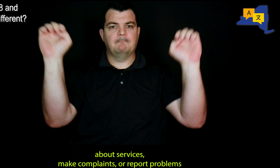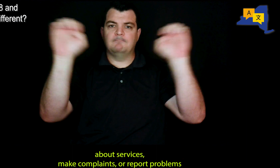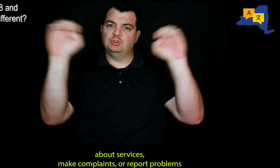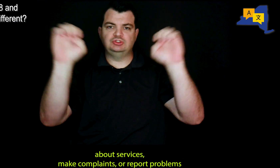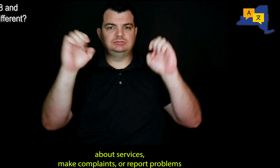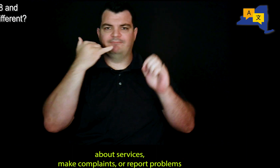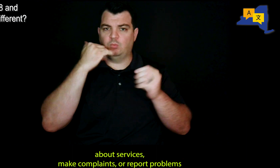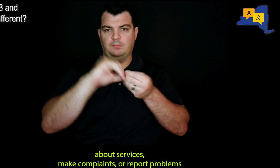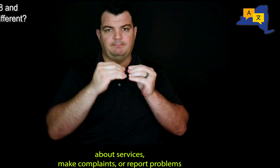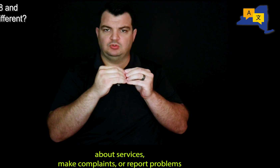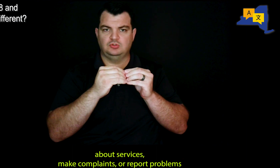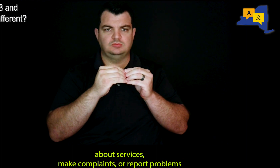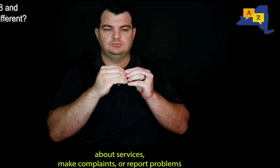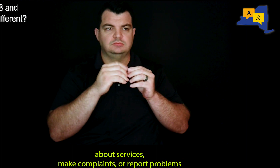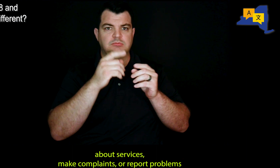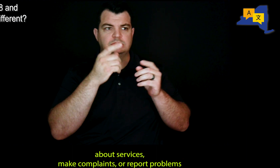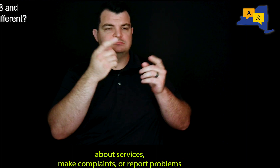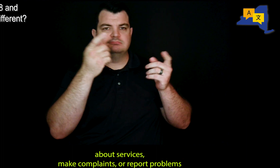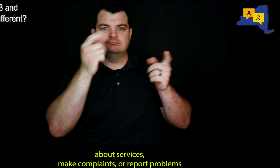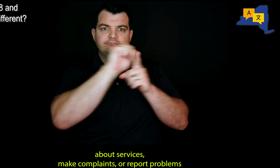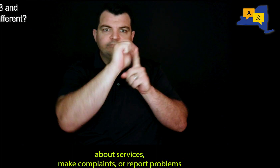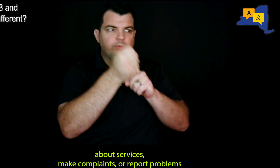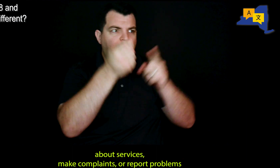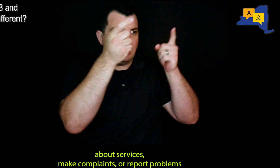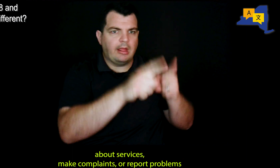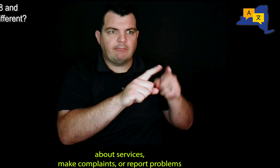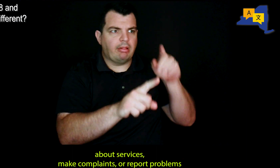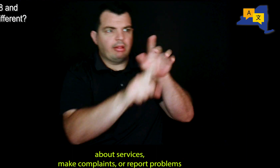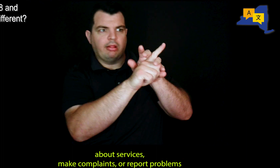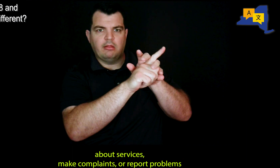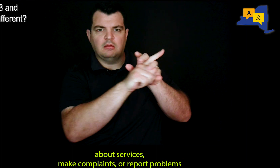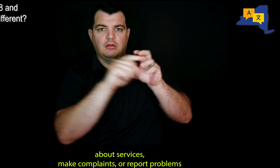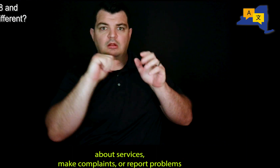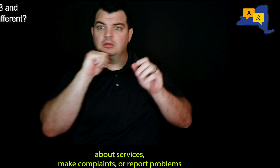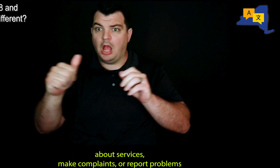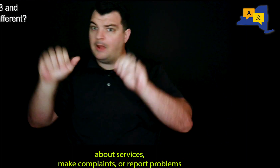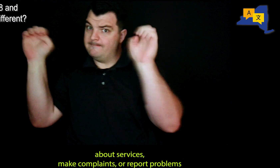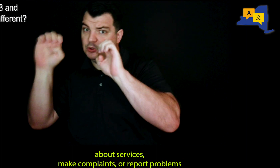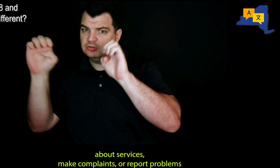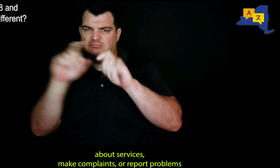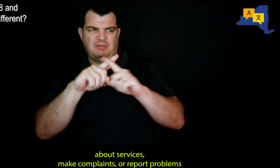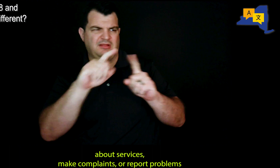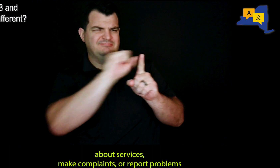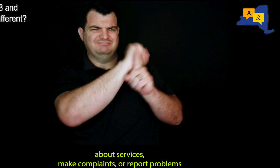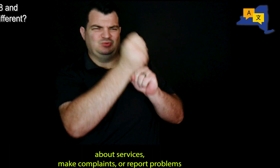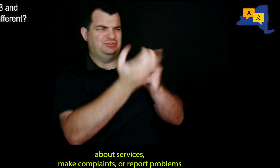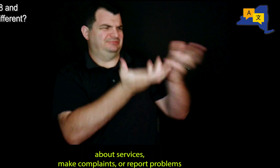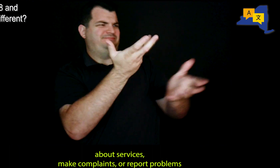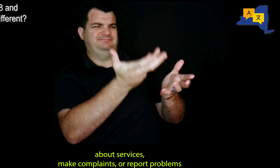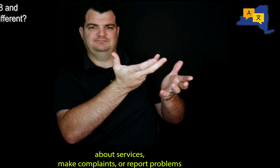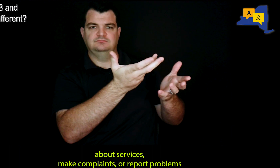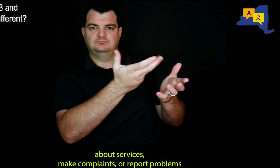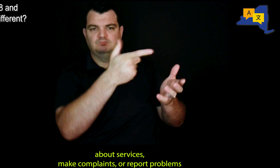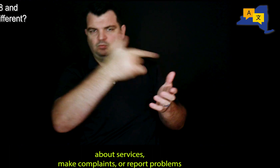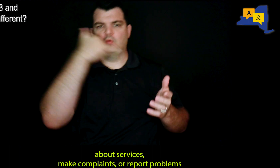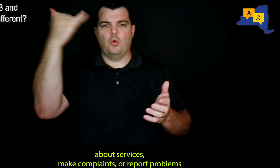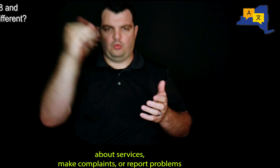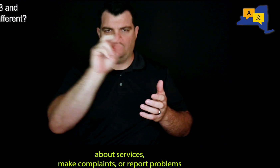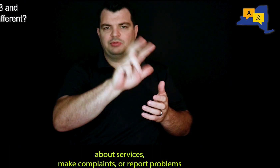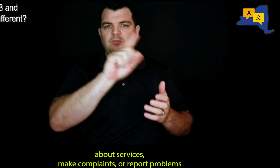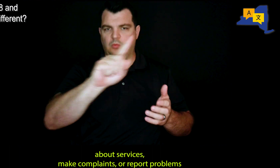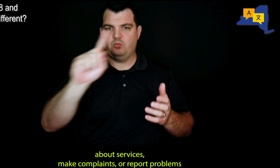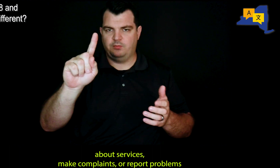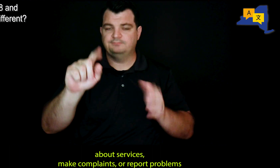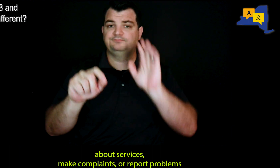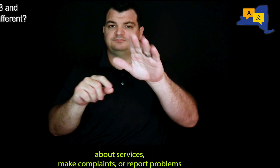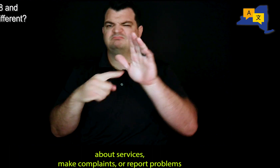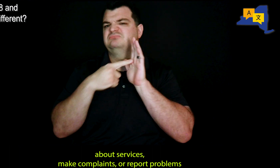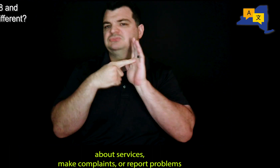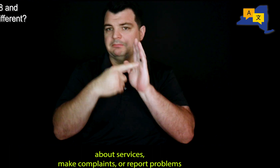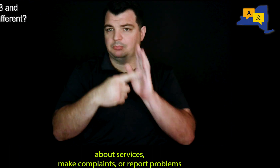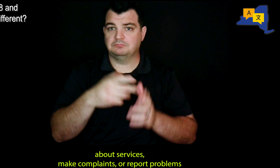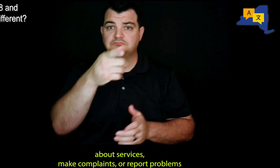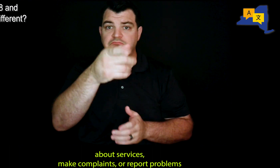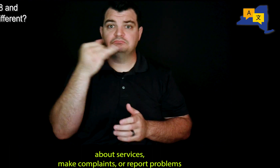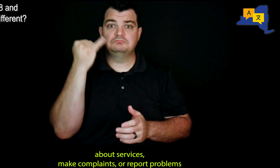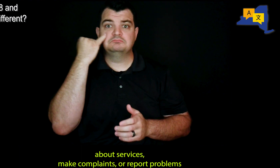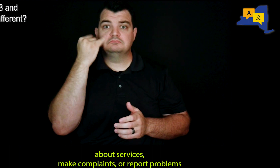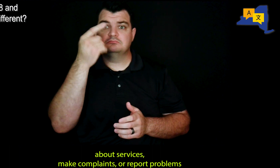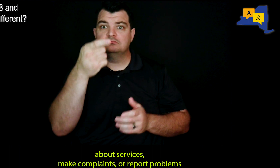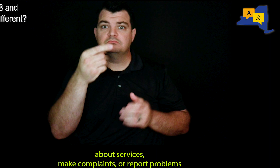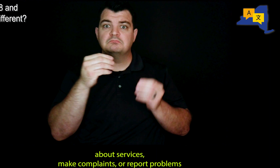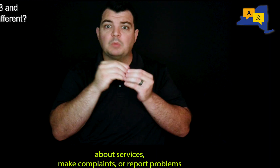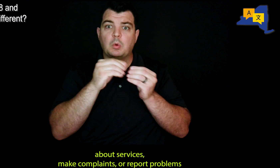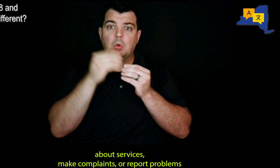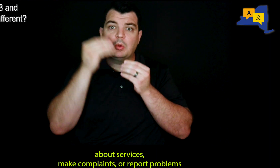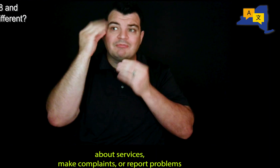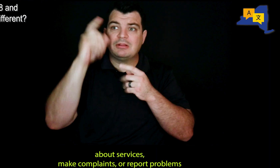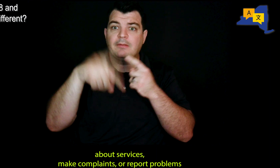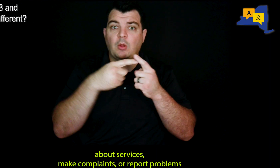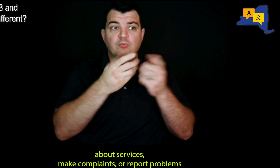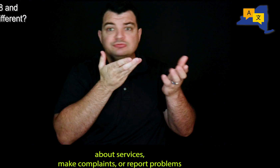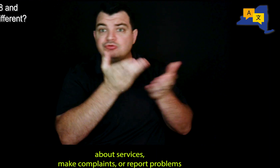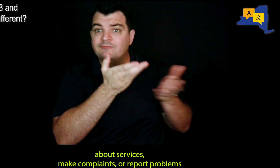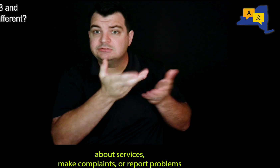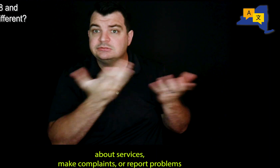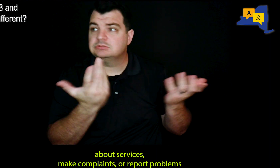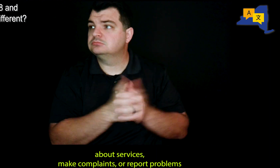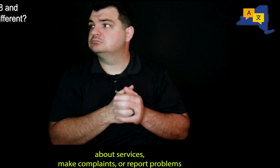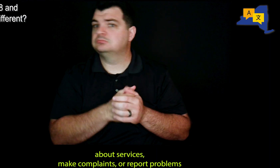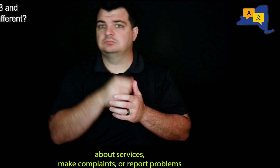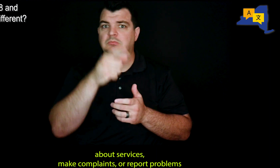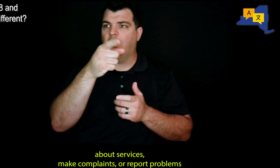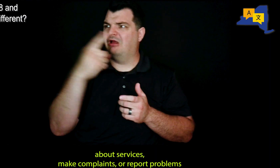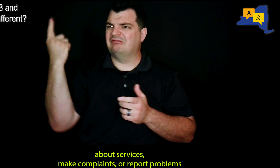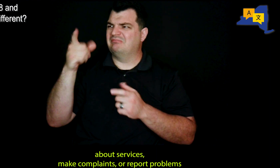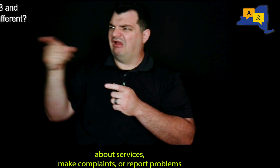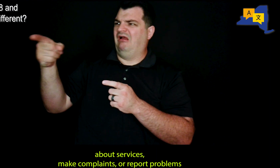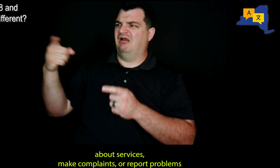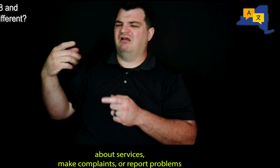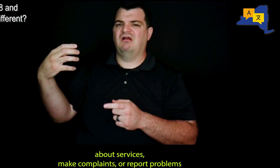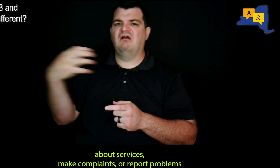about services, make complaints, or report problems